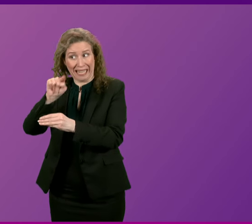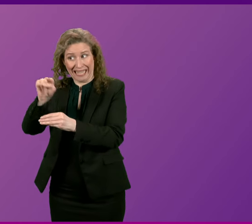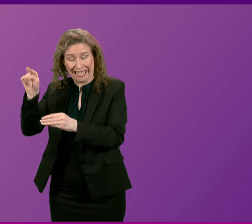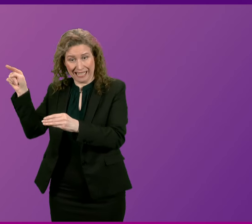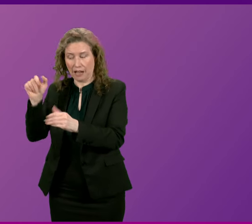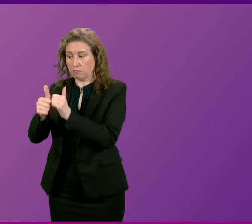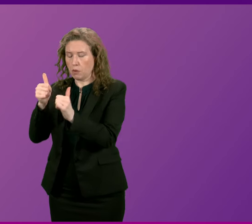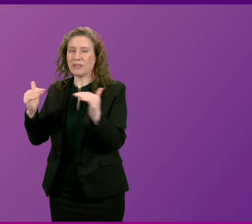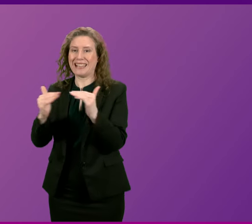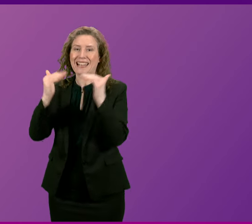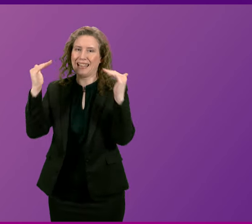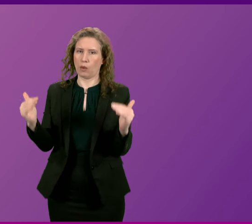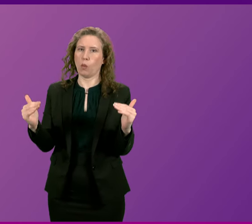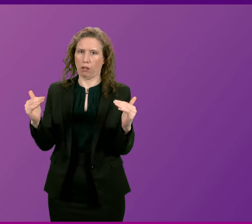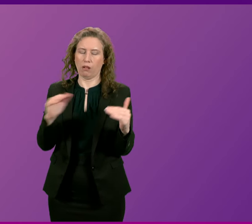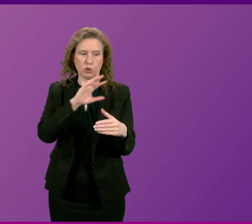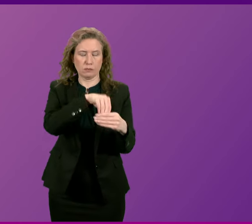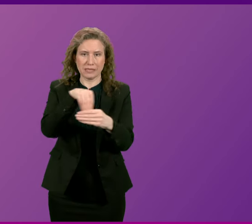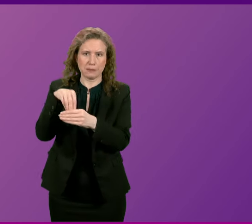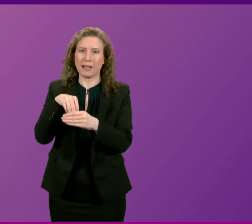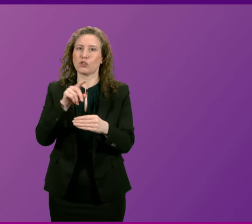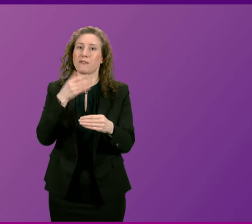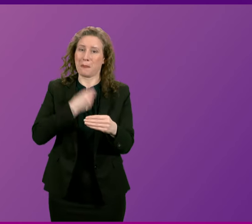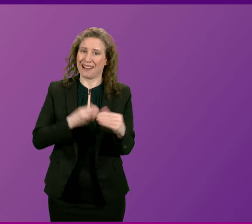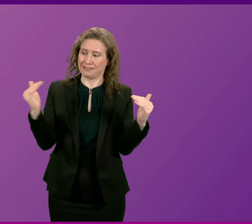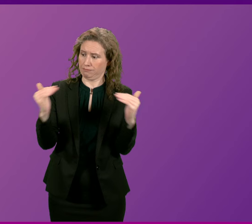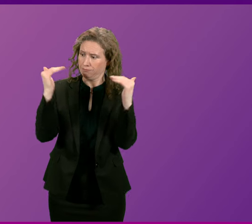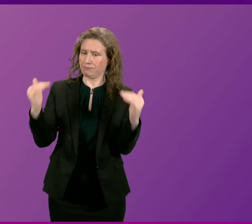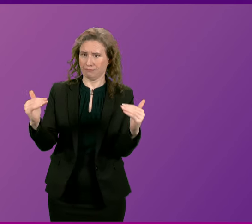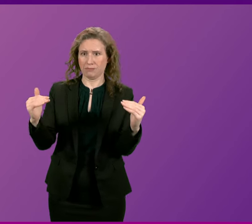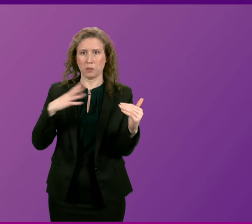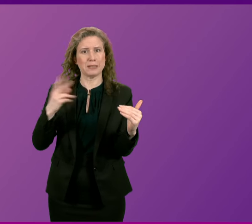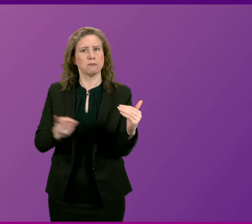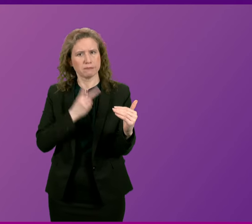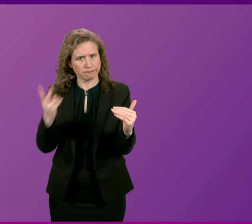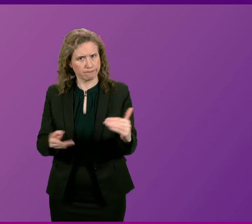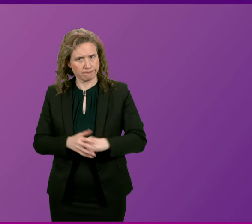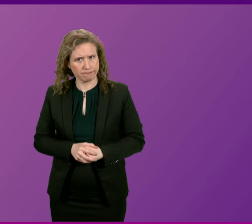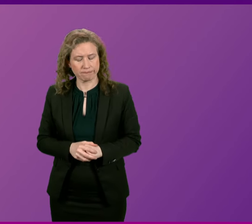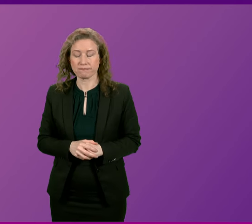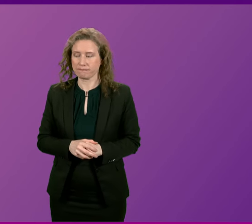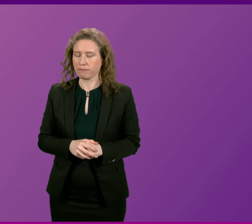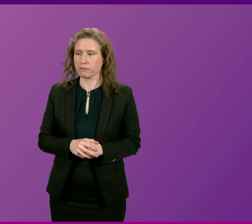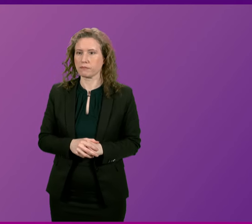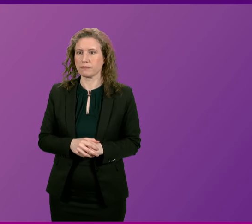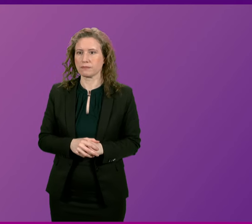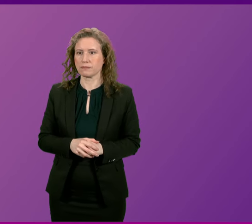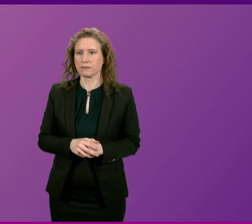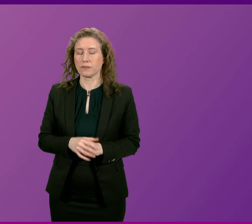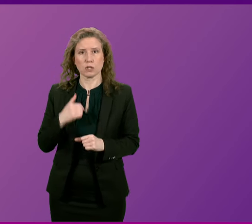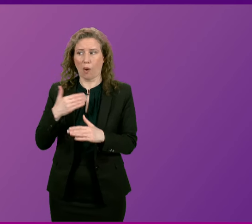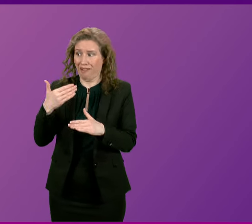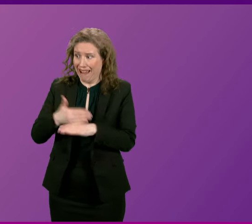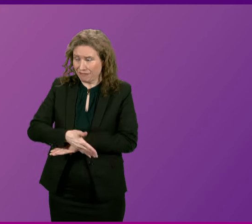at an equal level to the participation of men. Our efforts have to be focused